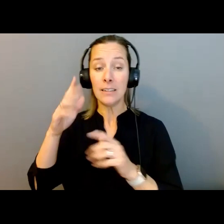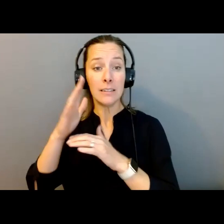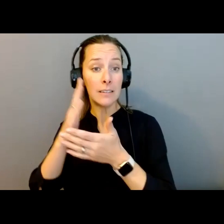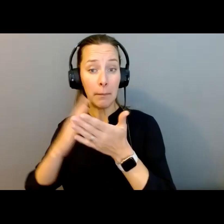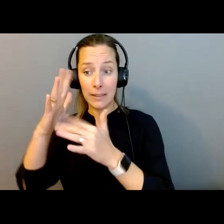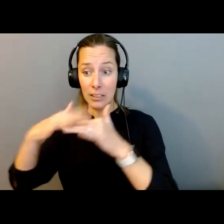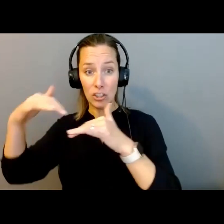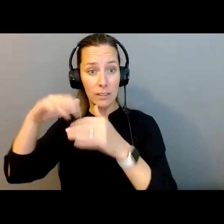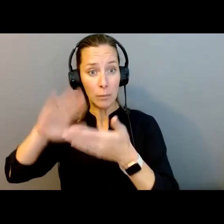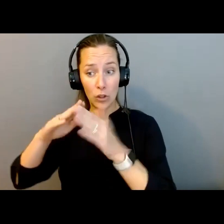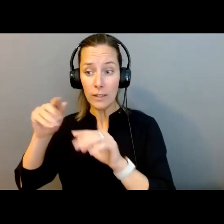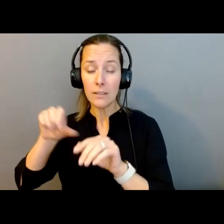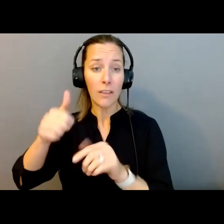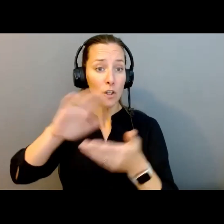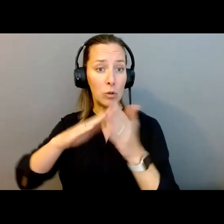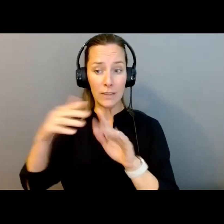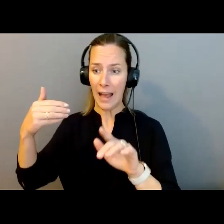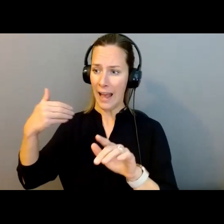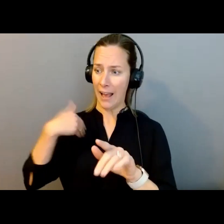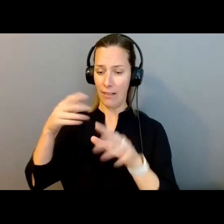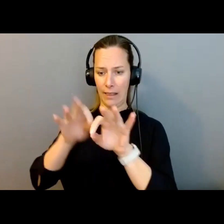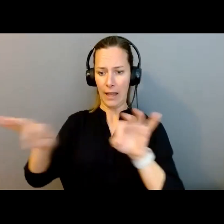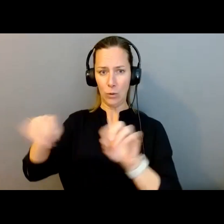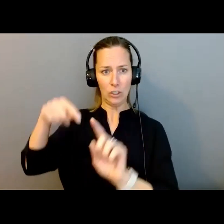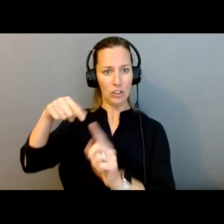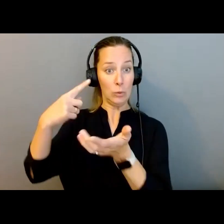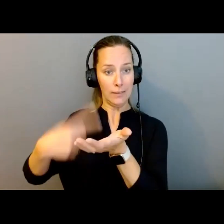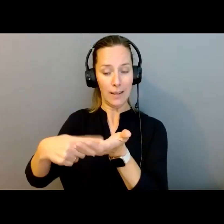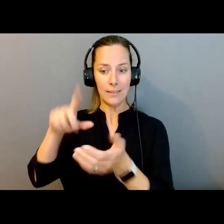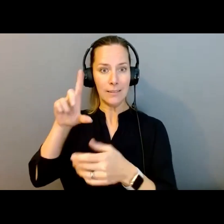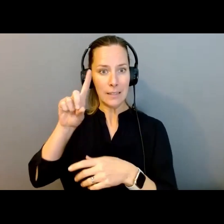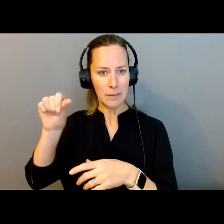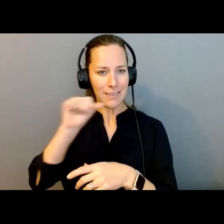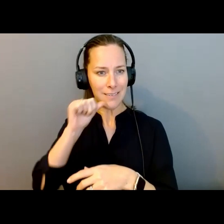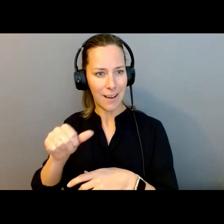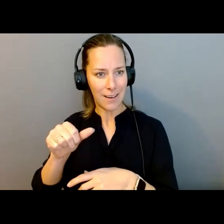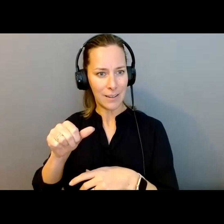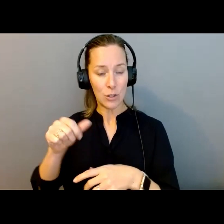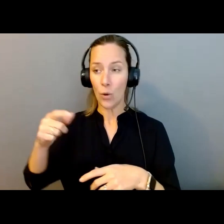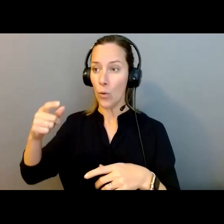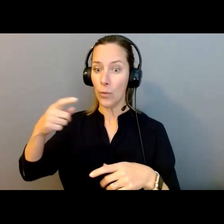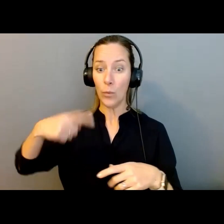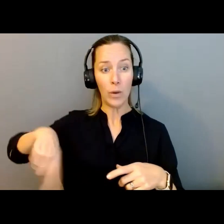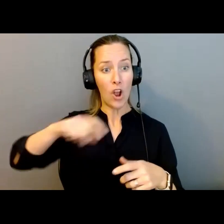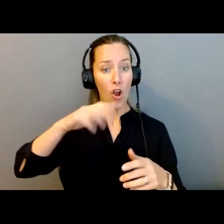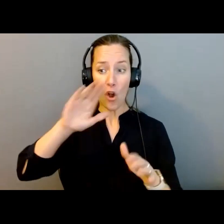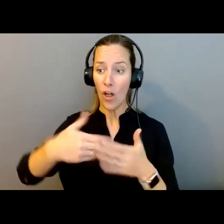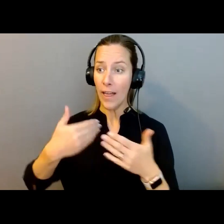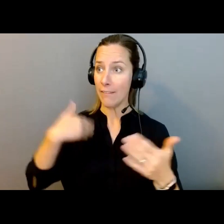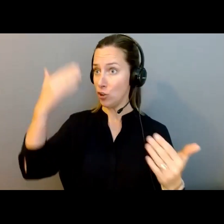so again, recognizing that it's not necessarily something everybody comes to from the same place.